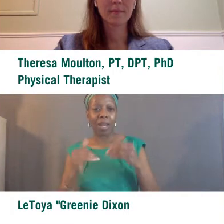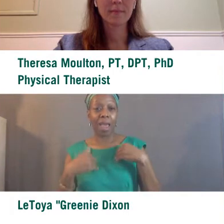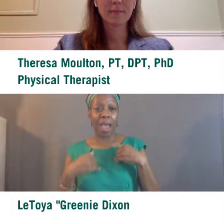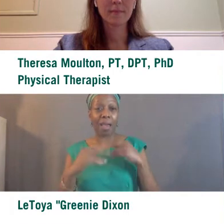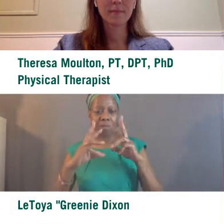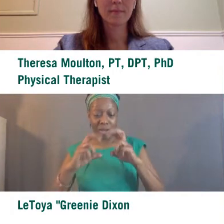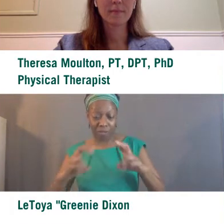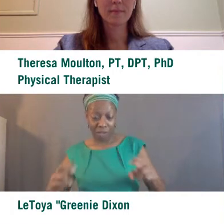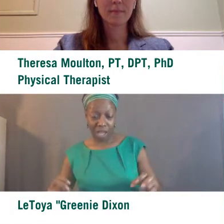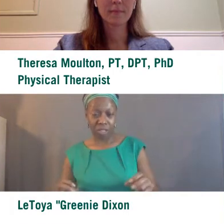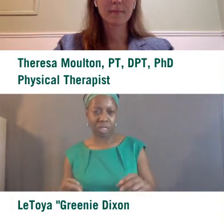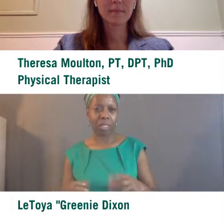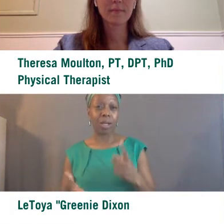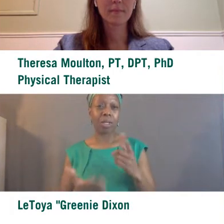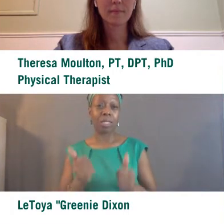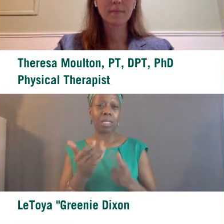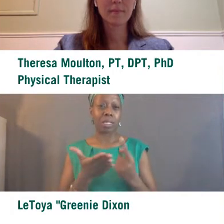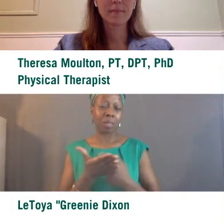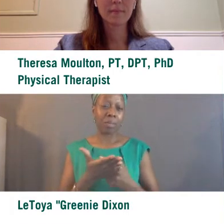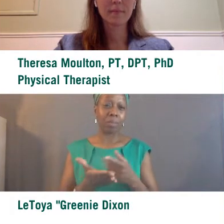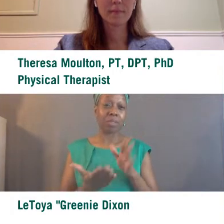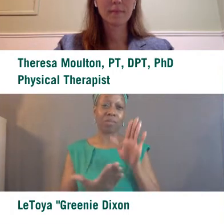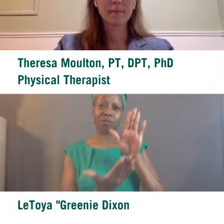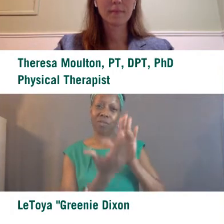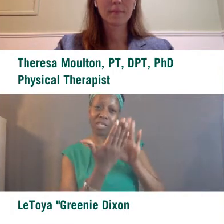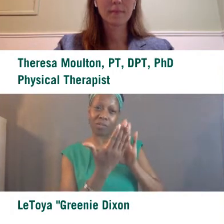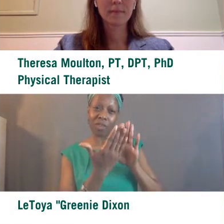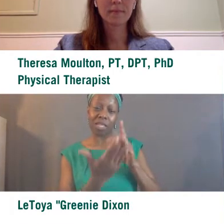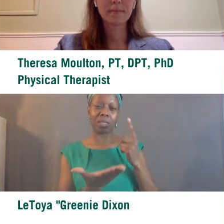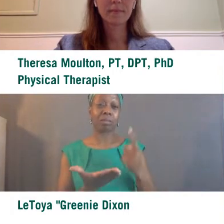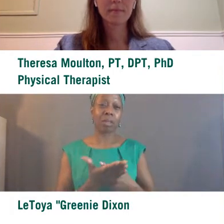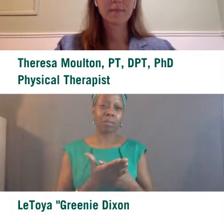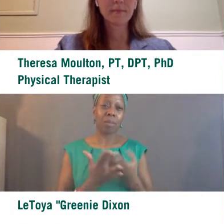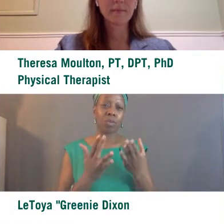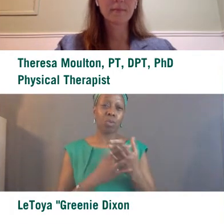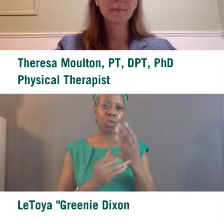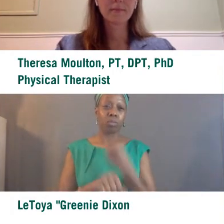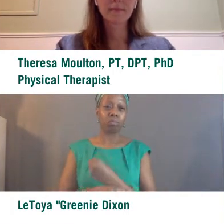depending on what type of equipment it is. And for those who are watching